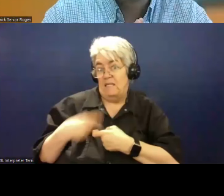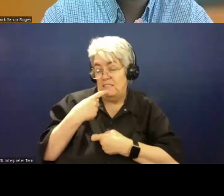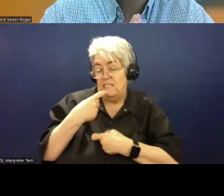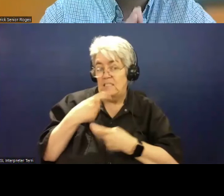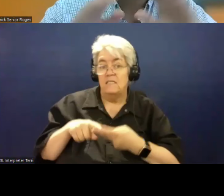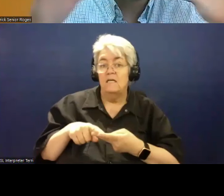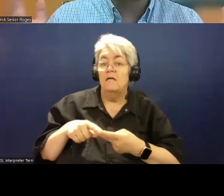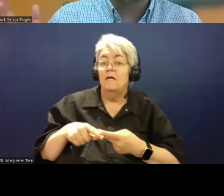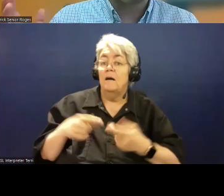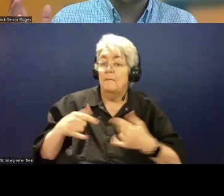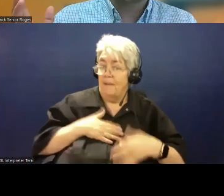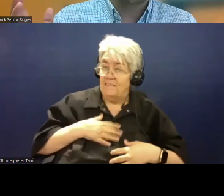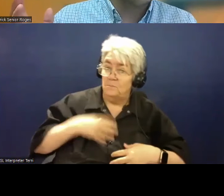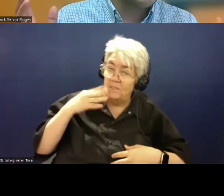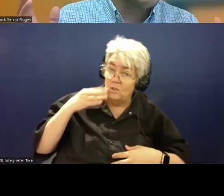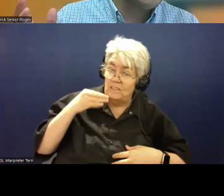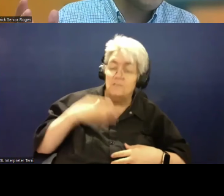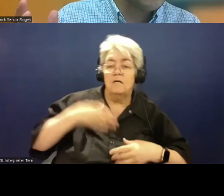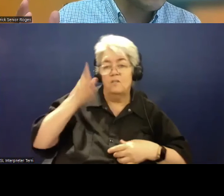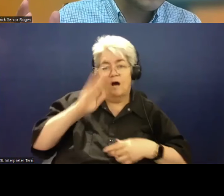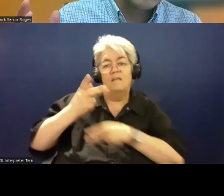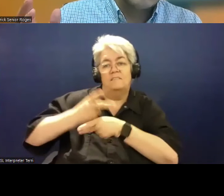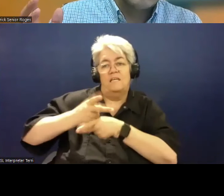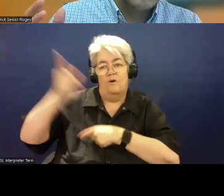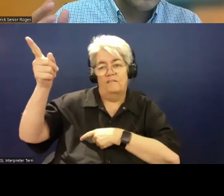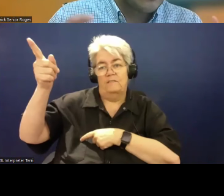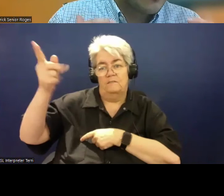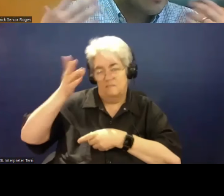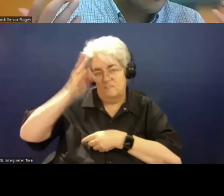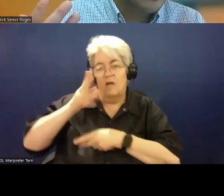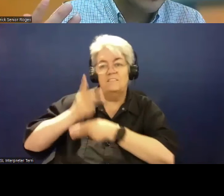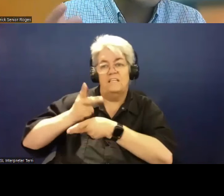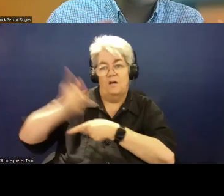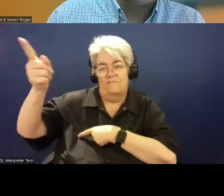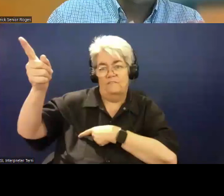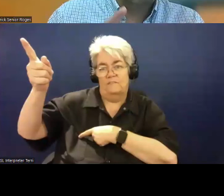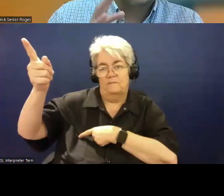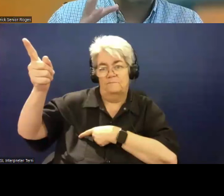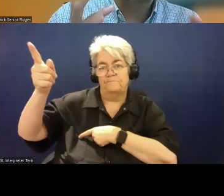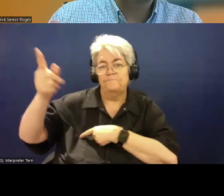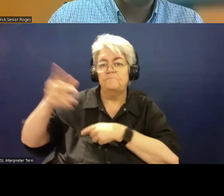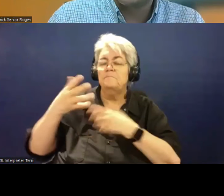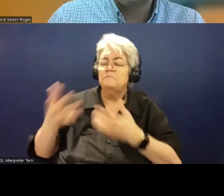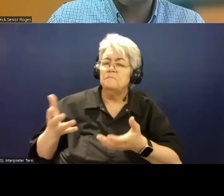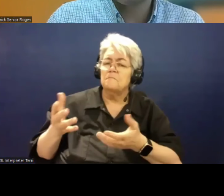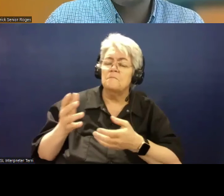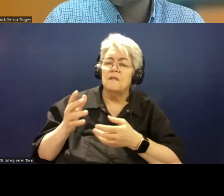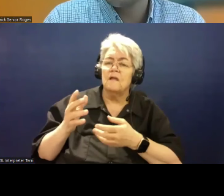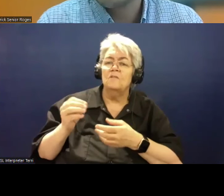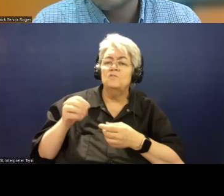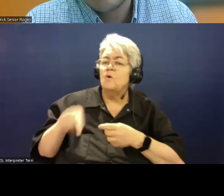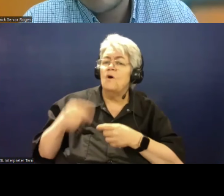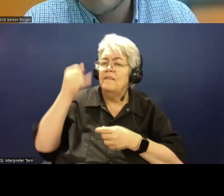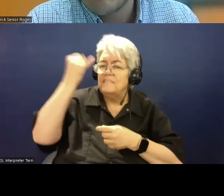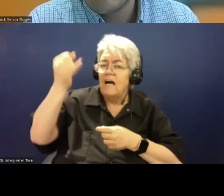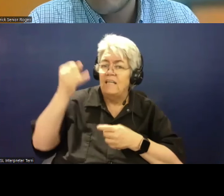AM GOING THROUGH IS IN GOD'S HANDS. SO THIS ASPECT OF AGENCY IS CRUCIAL